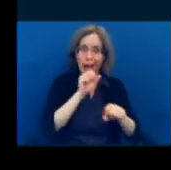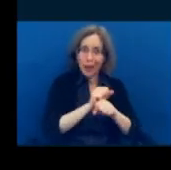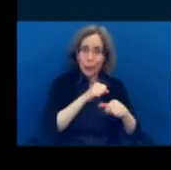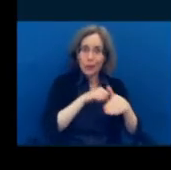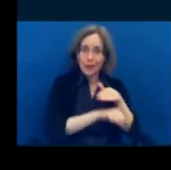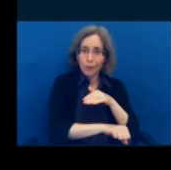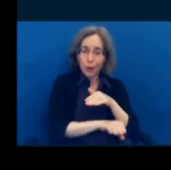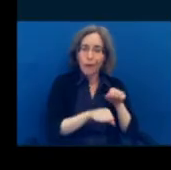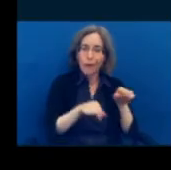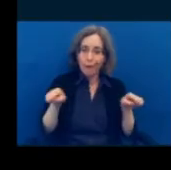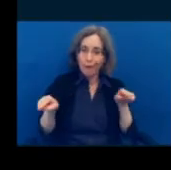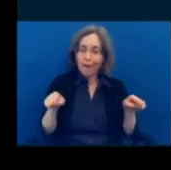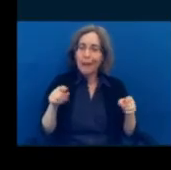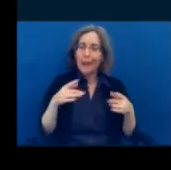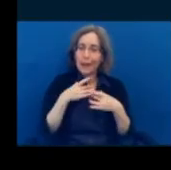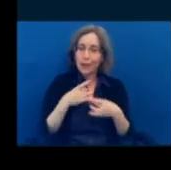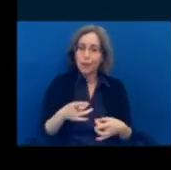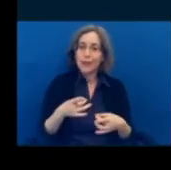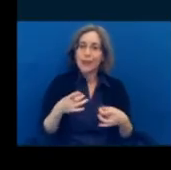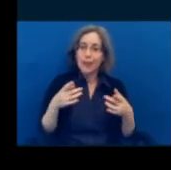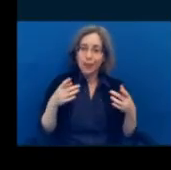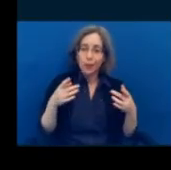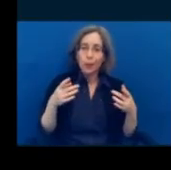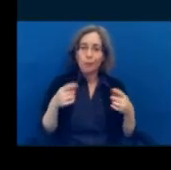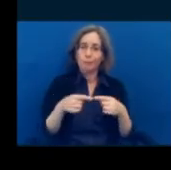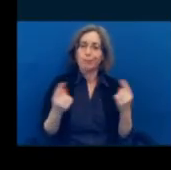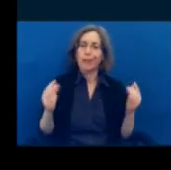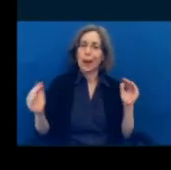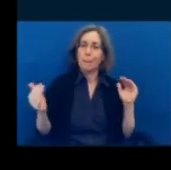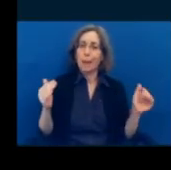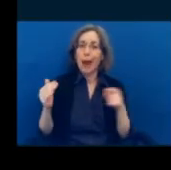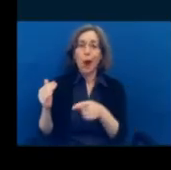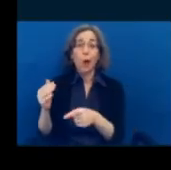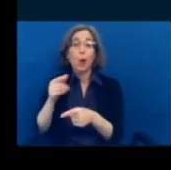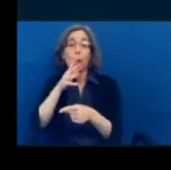INTERESTING TO CONTRAST THE SIMILAR ITEMS MADE BY A WOMAN WHO WAS TEACHING PRIMARILY WOMEN